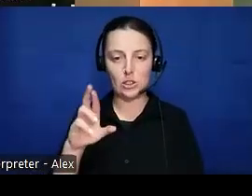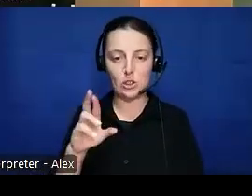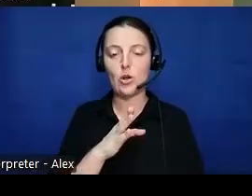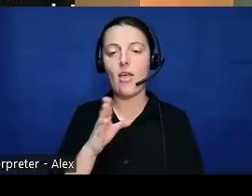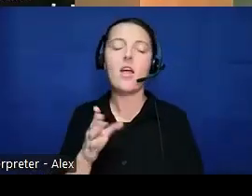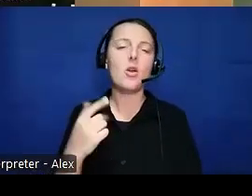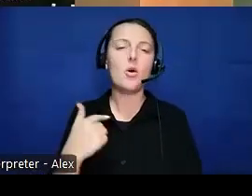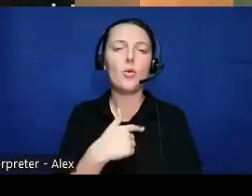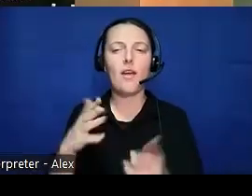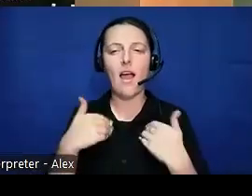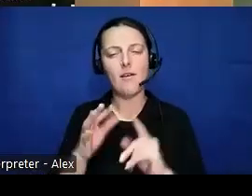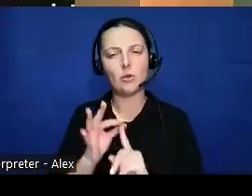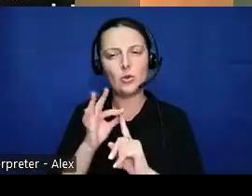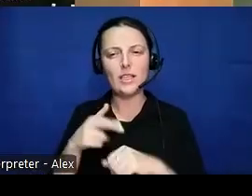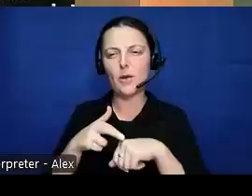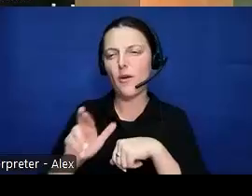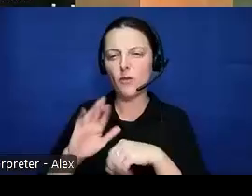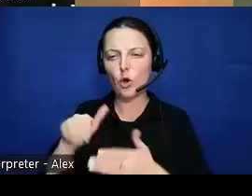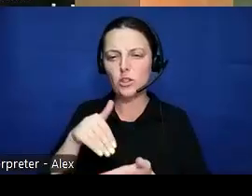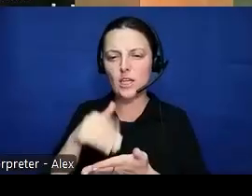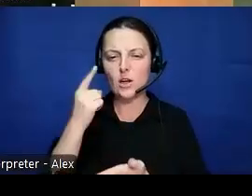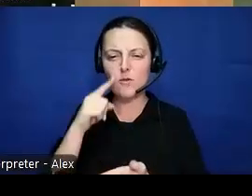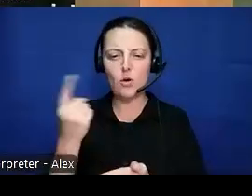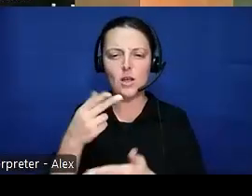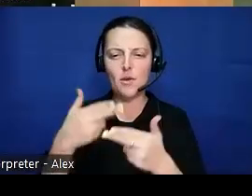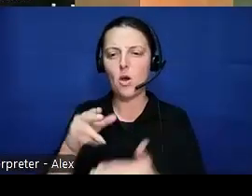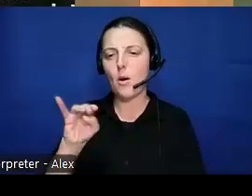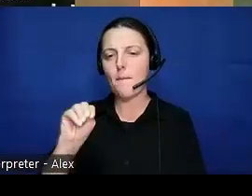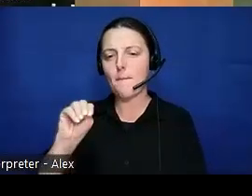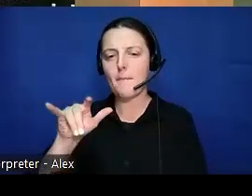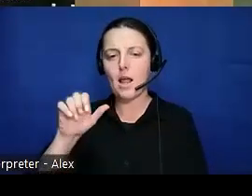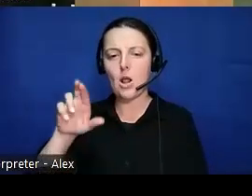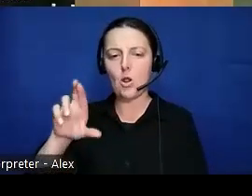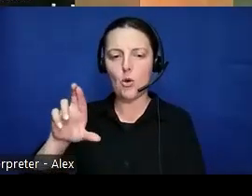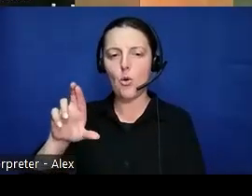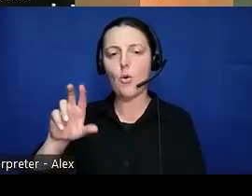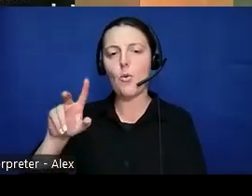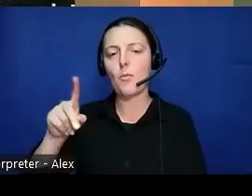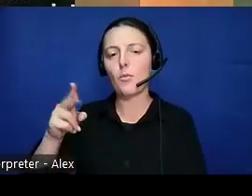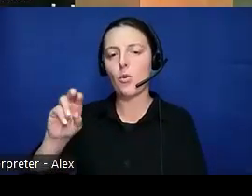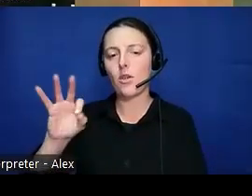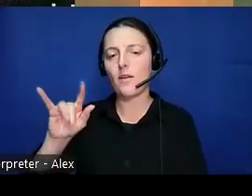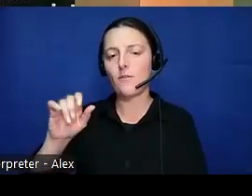for something called myo proliferative disorders, which is a subset of hematlogic malignancies that